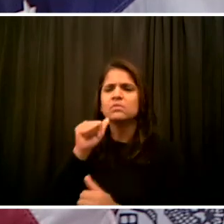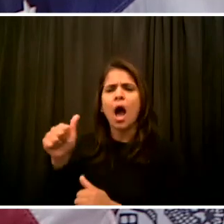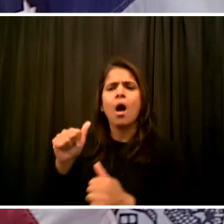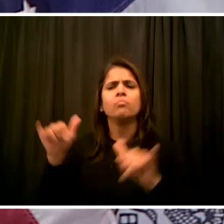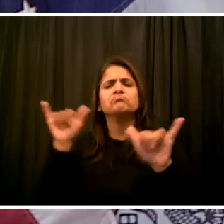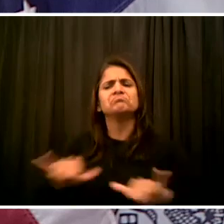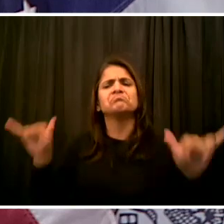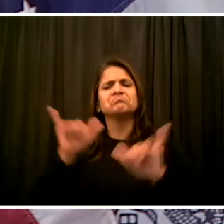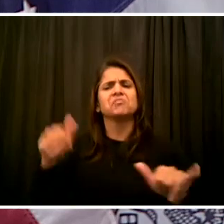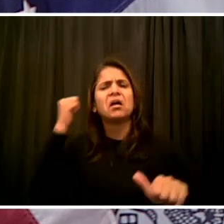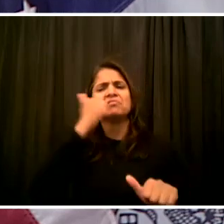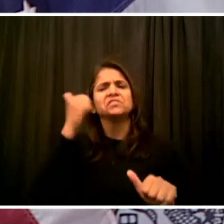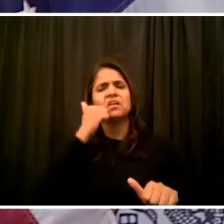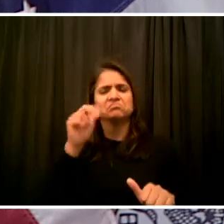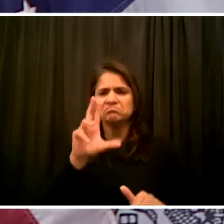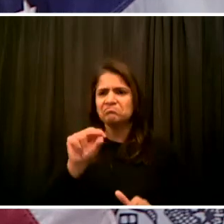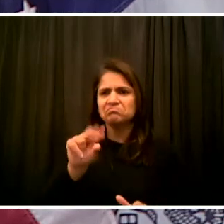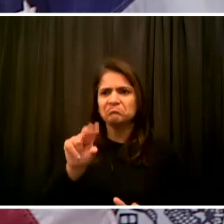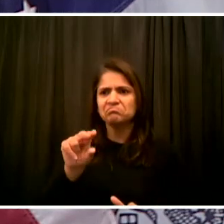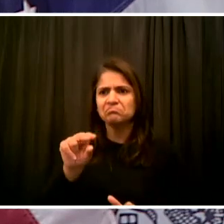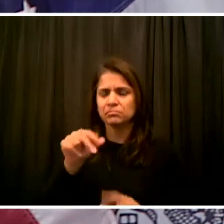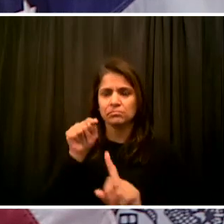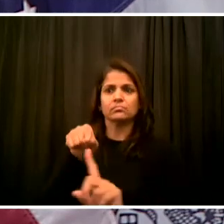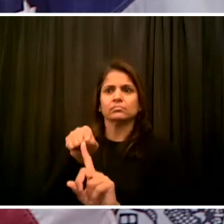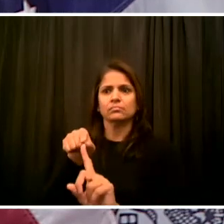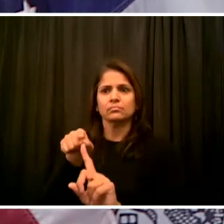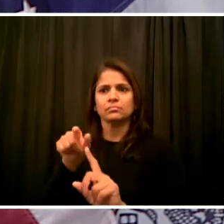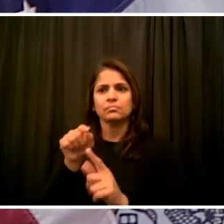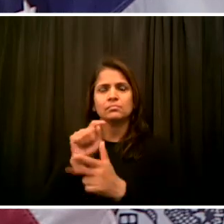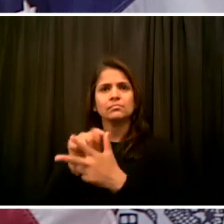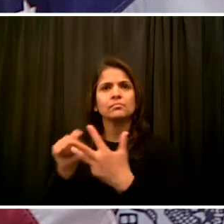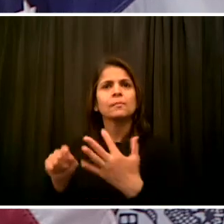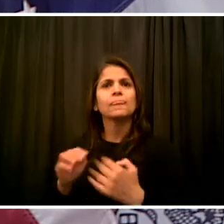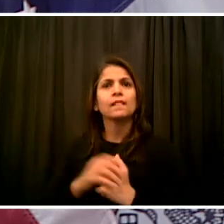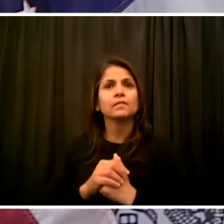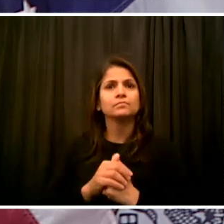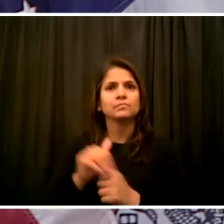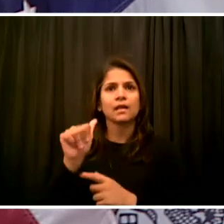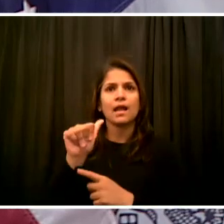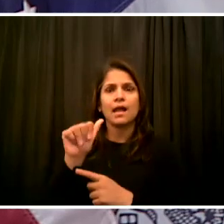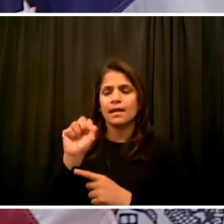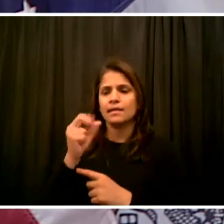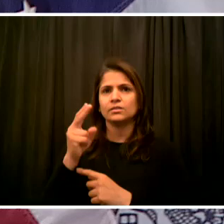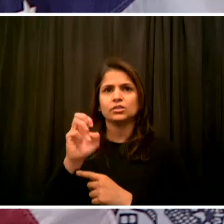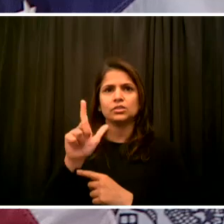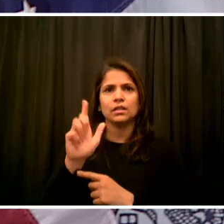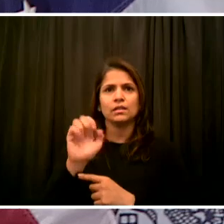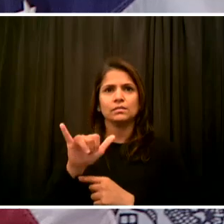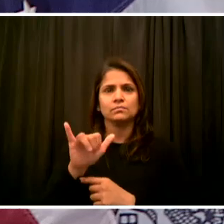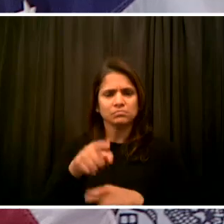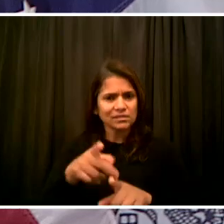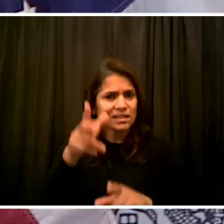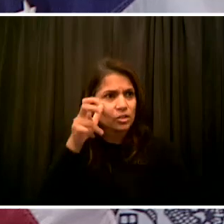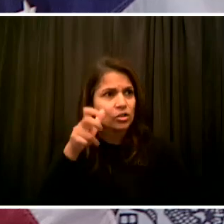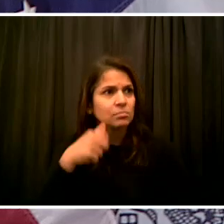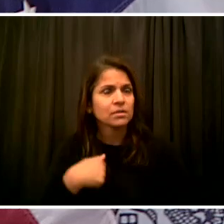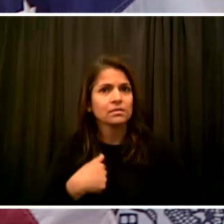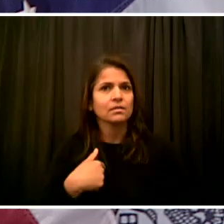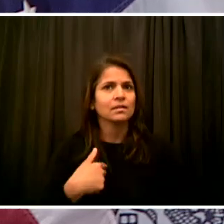THE NORM. GO AHEAD, COMMISSIONER. HI, ASHLEY , HOW ARE YOU DNGOI?